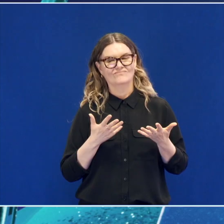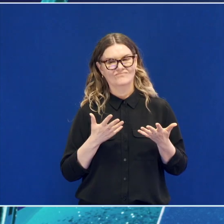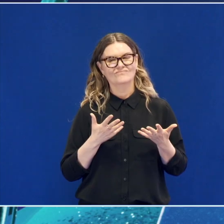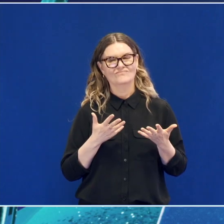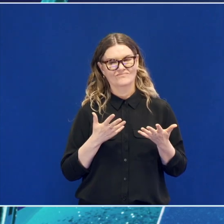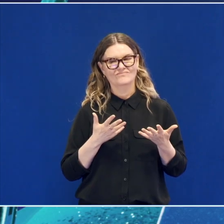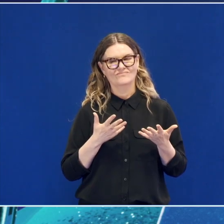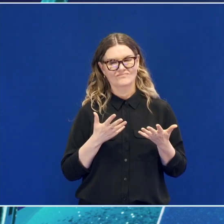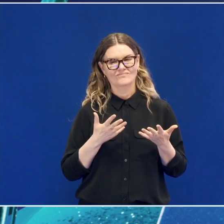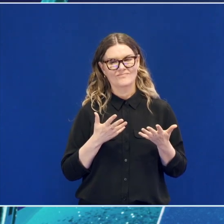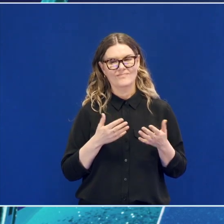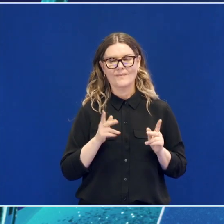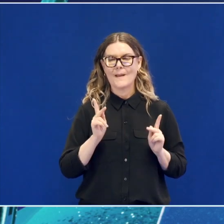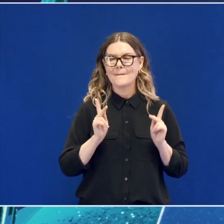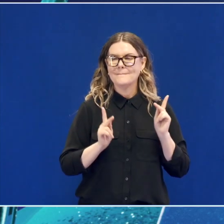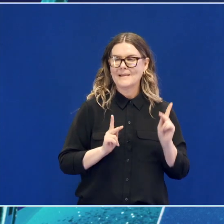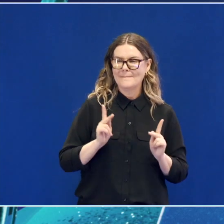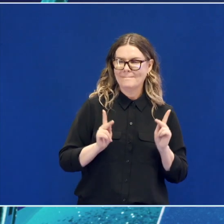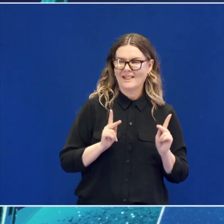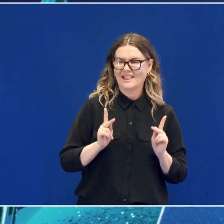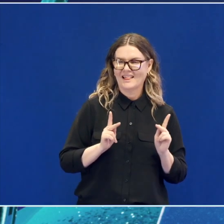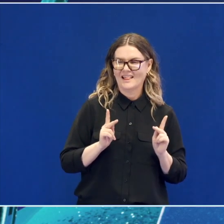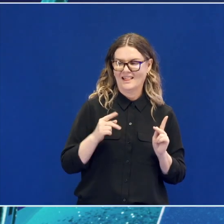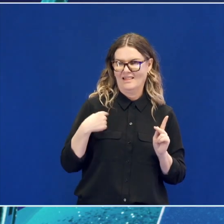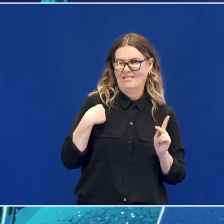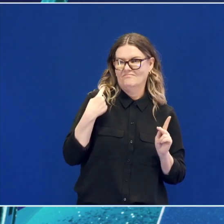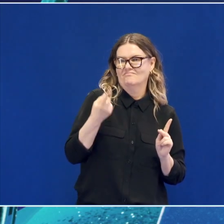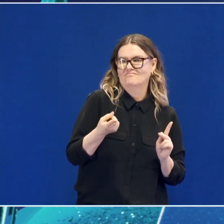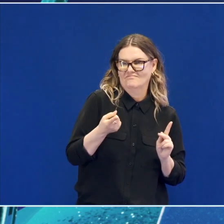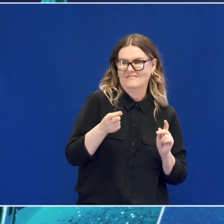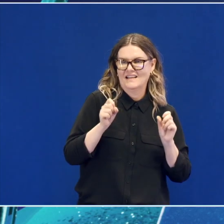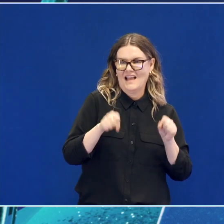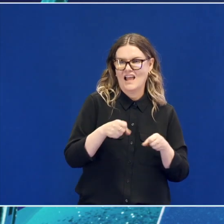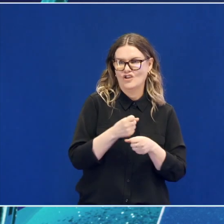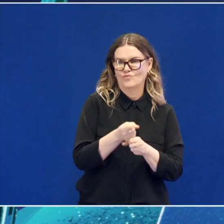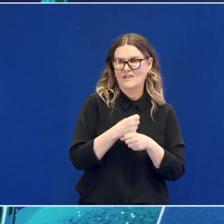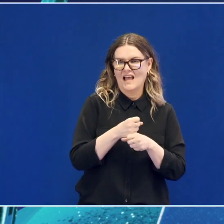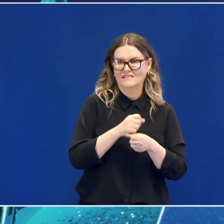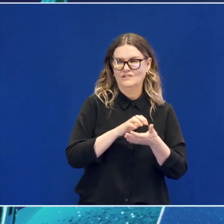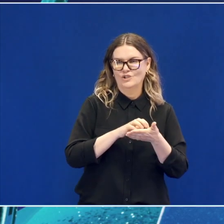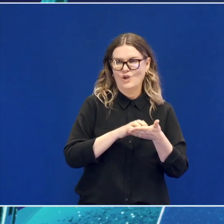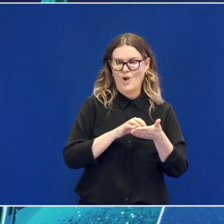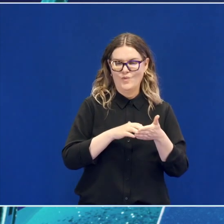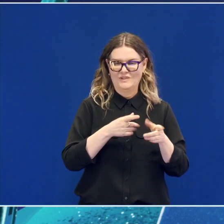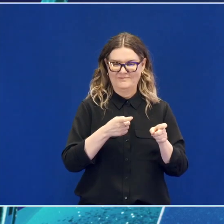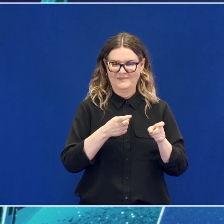And we've shifted that constraint from how quickly we can create code